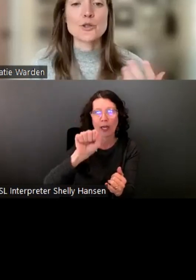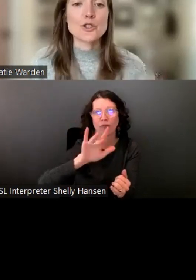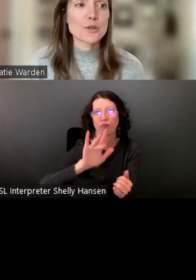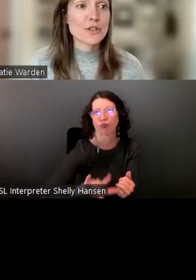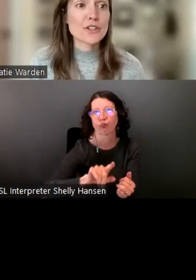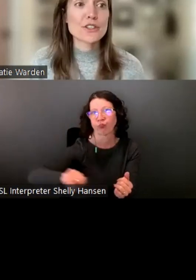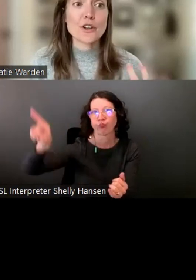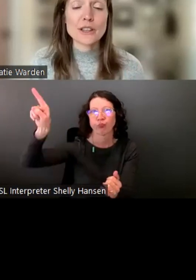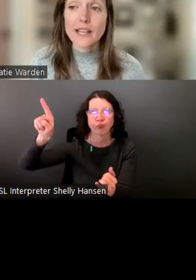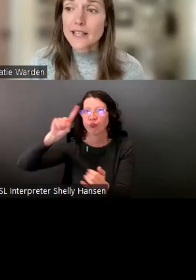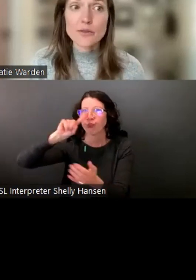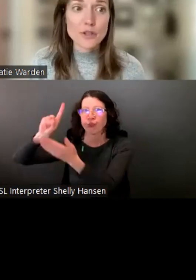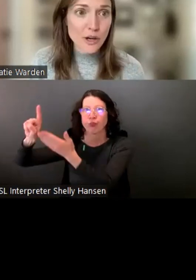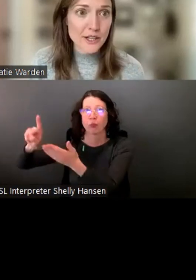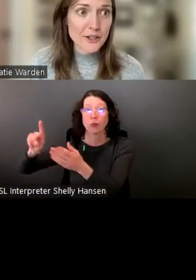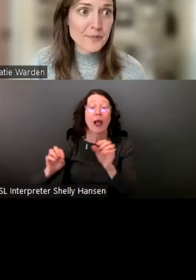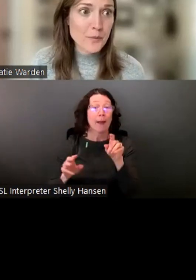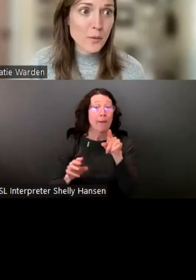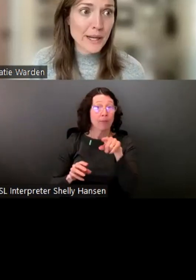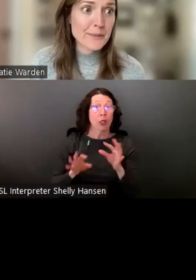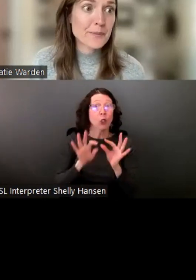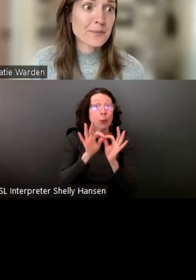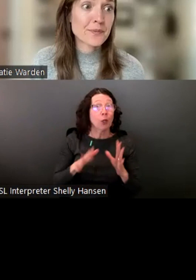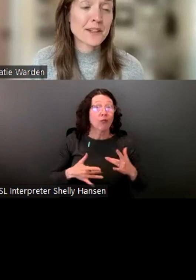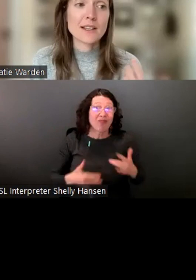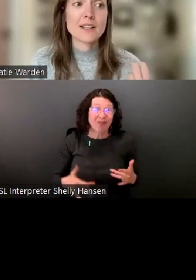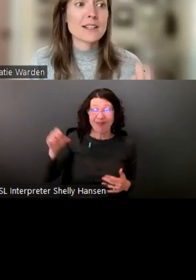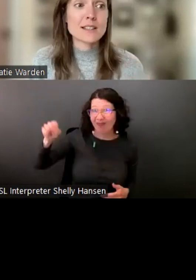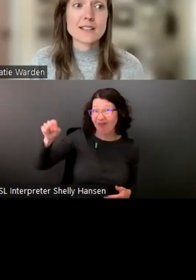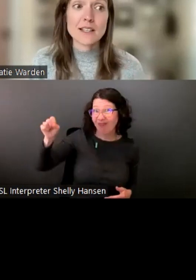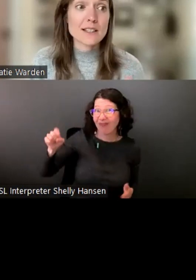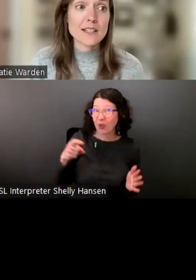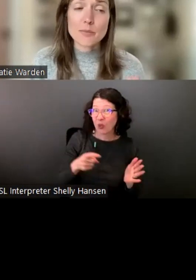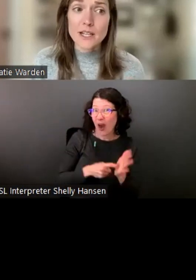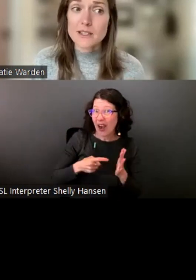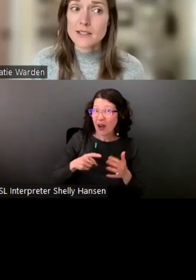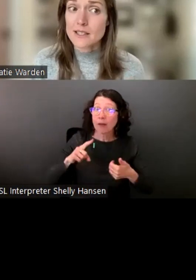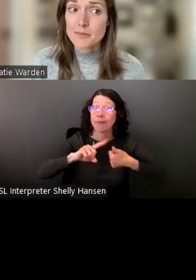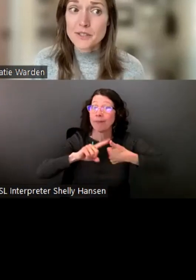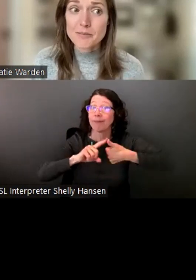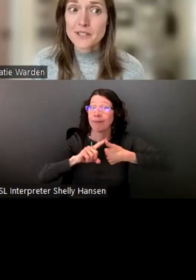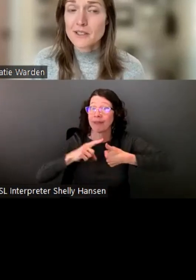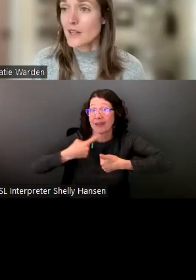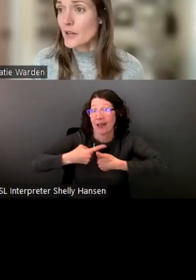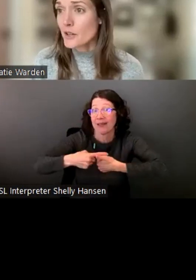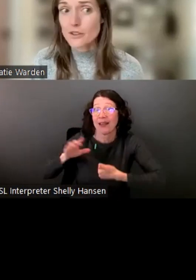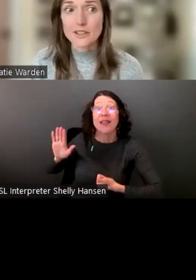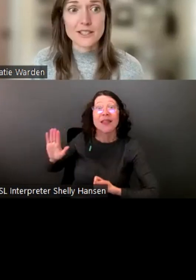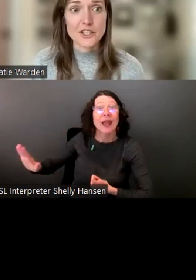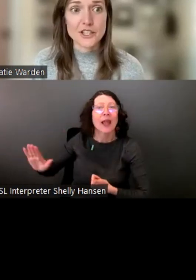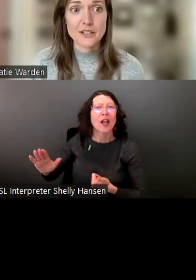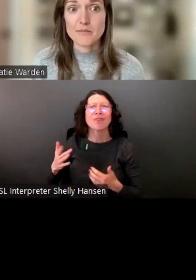So interpreters are likely required when discussing a patient's symptoms and medical condition,